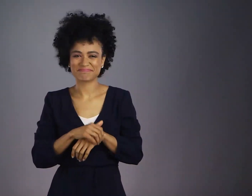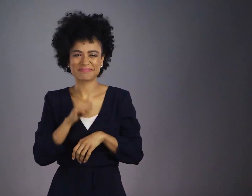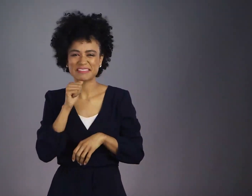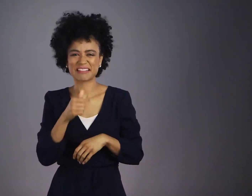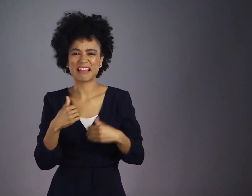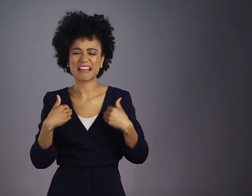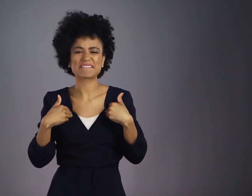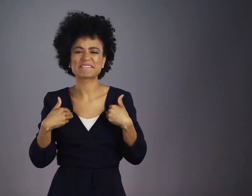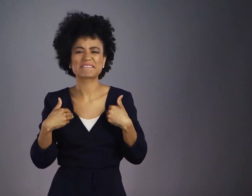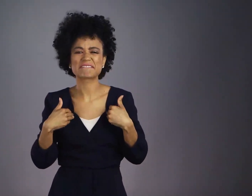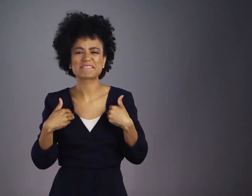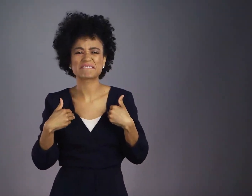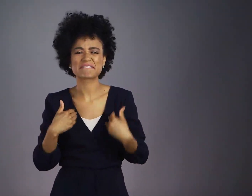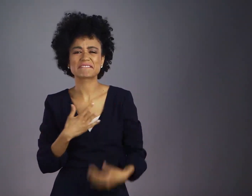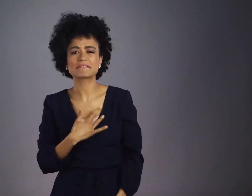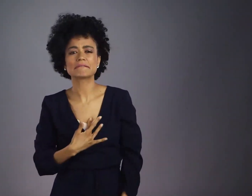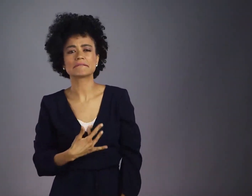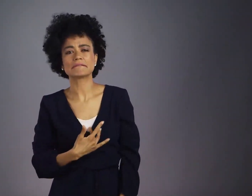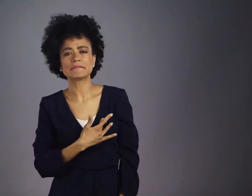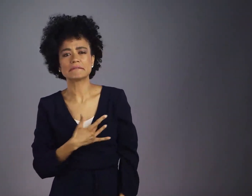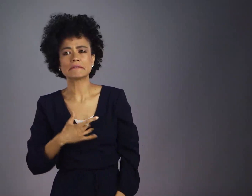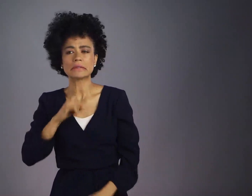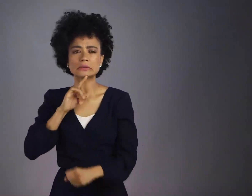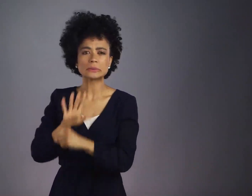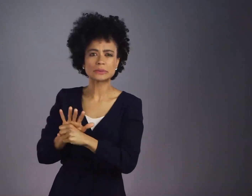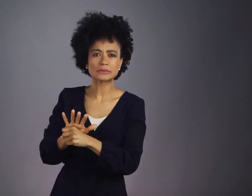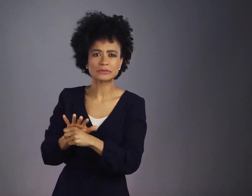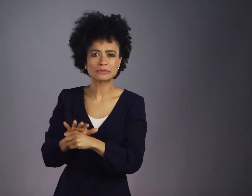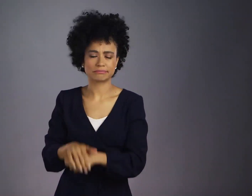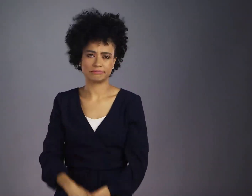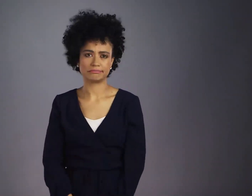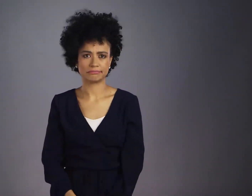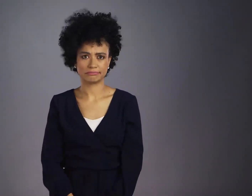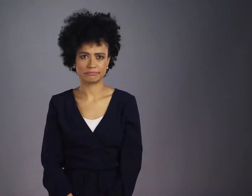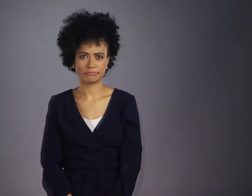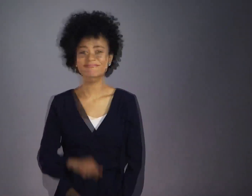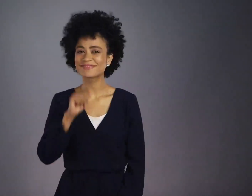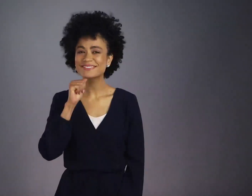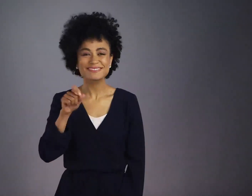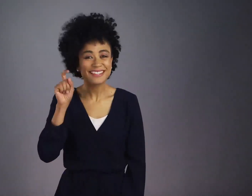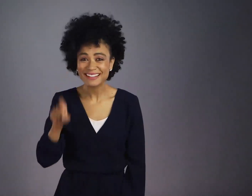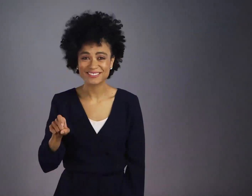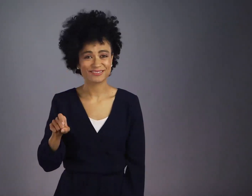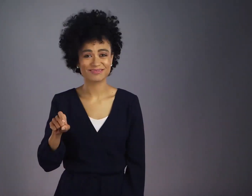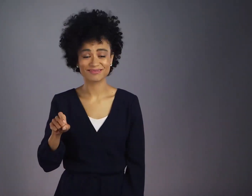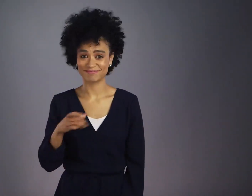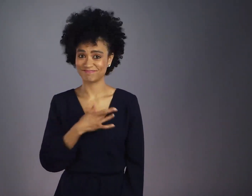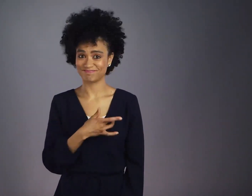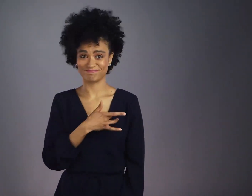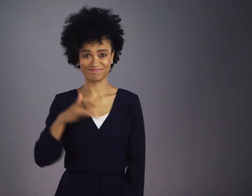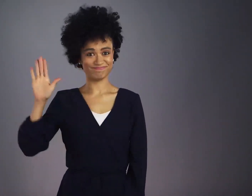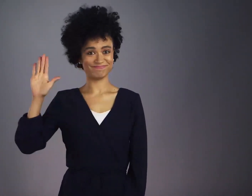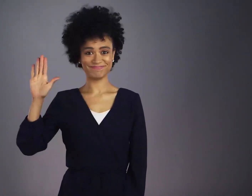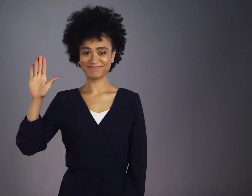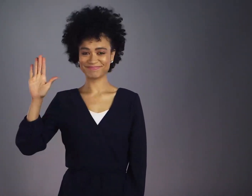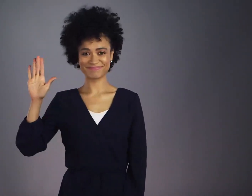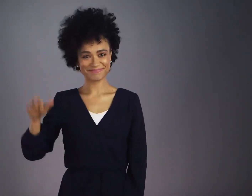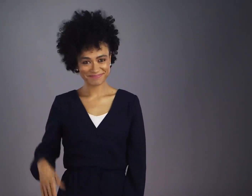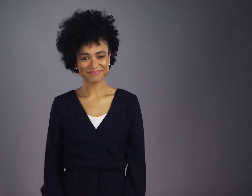in a position of neutrality — safe and protected. We have not even sworn off.